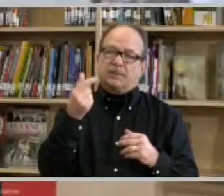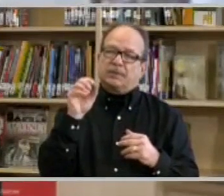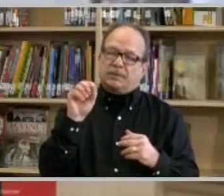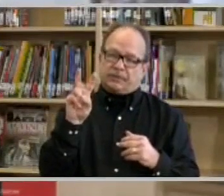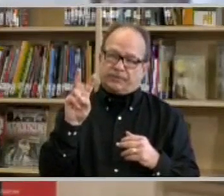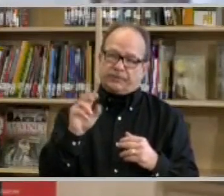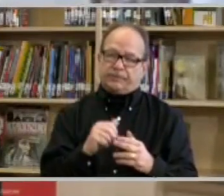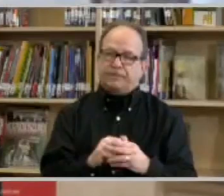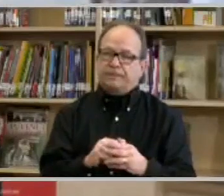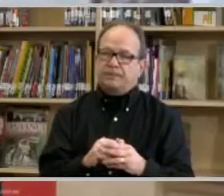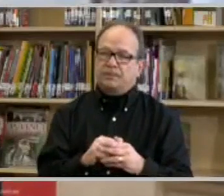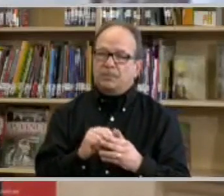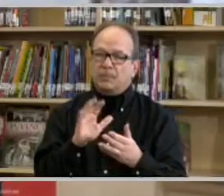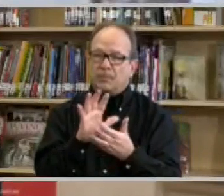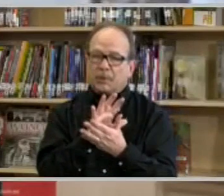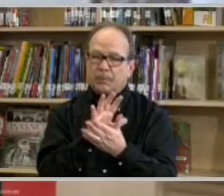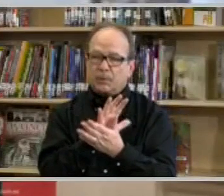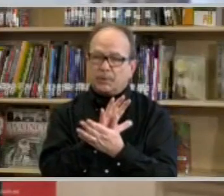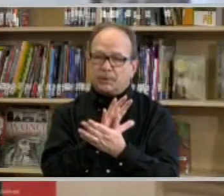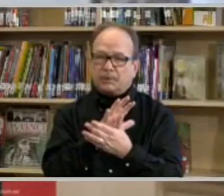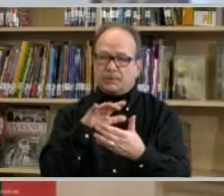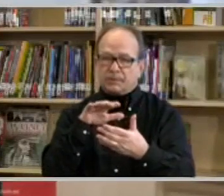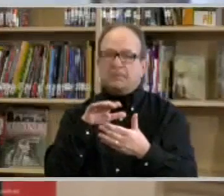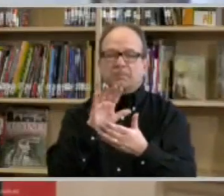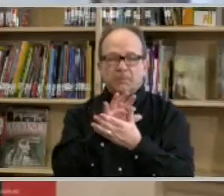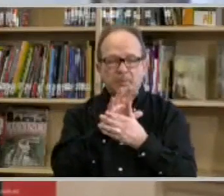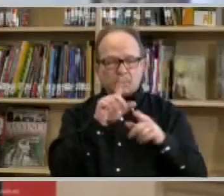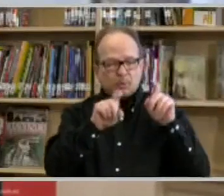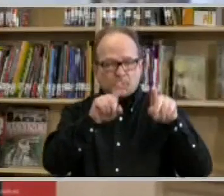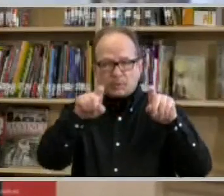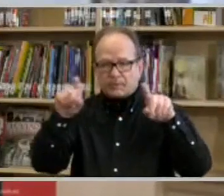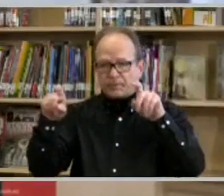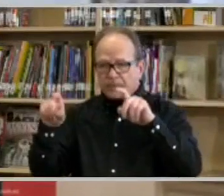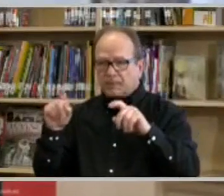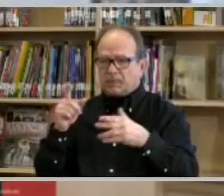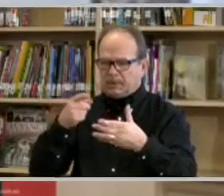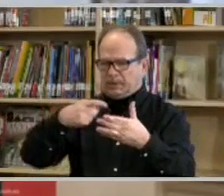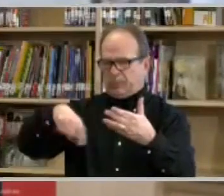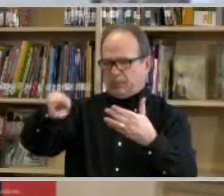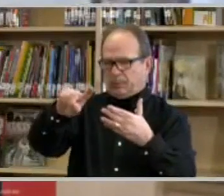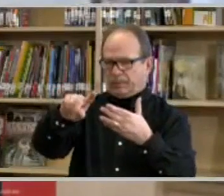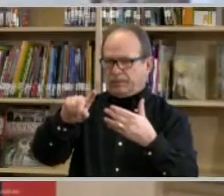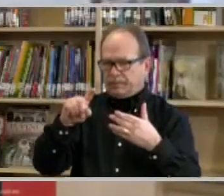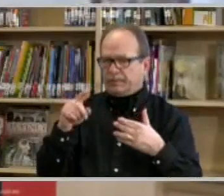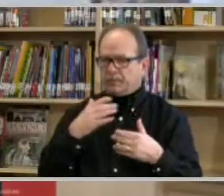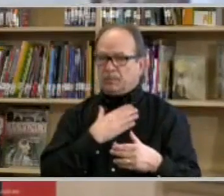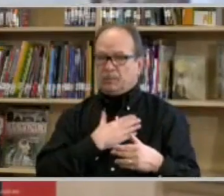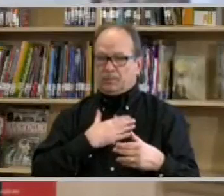DC.GOV AND PAPER COPIES OF THE SURVEY WILL ALSO BE DISTRIBUTED